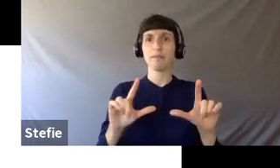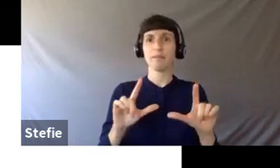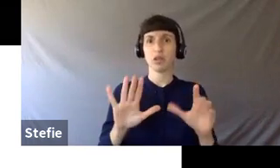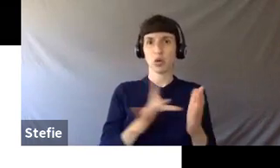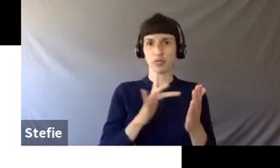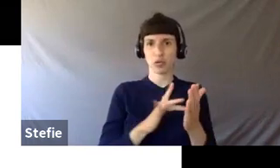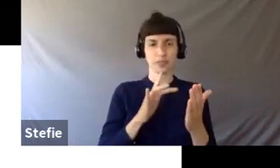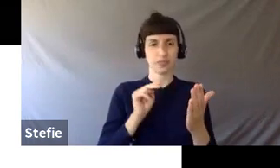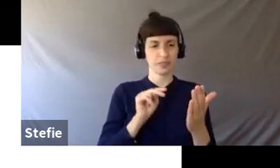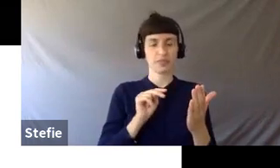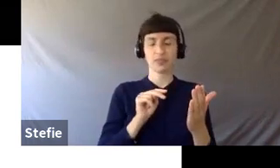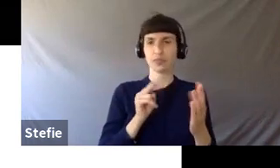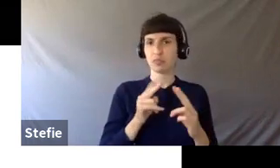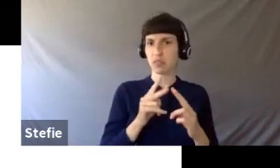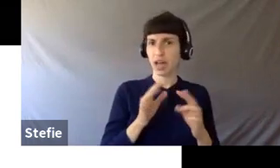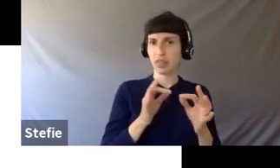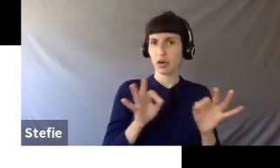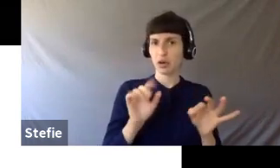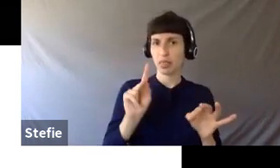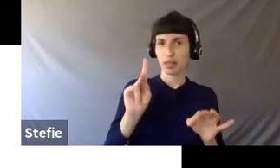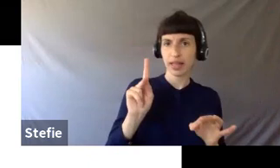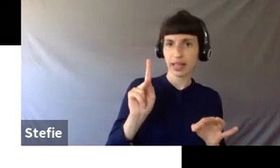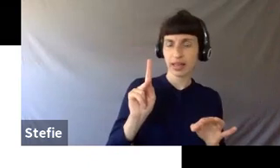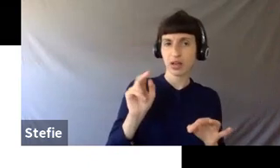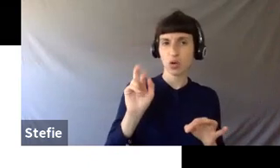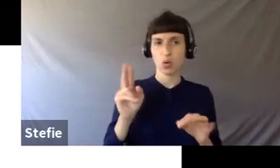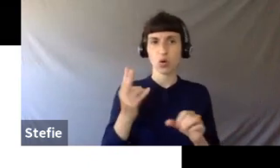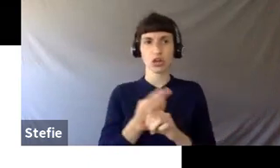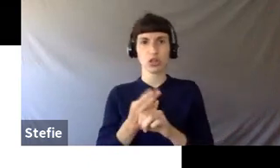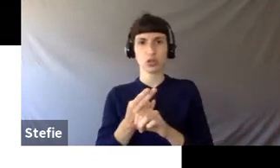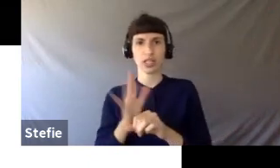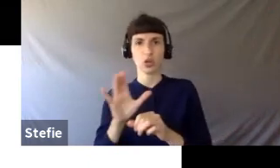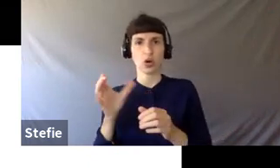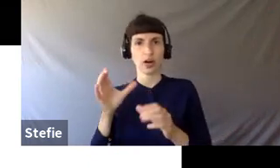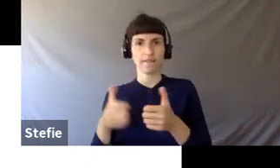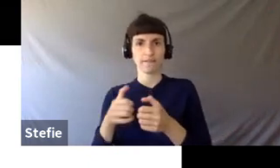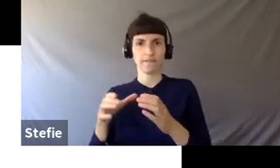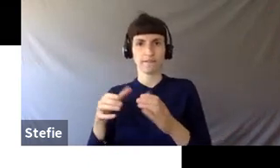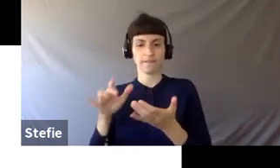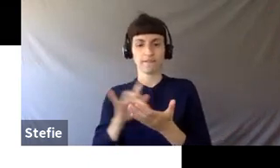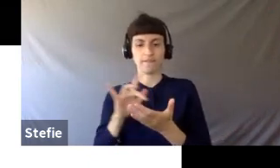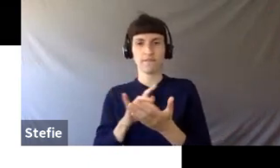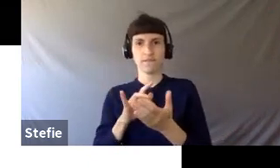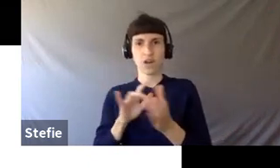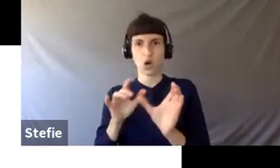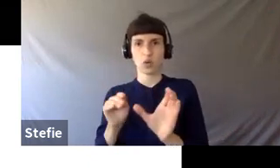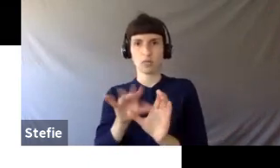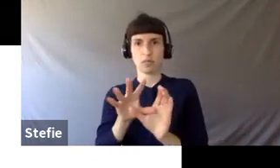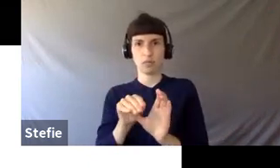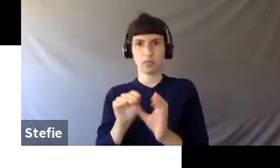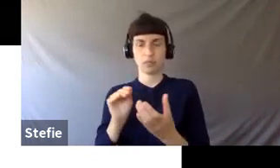open up the same form -- it says, do you want to open up the same form?